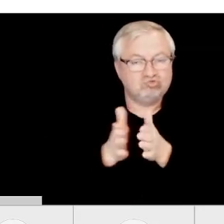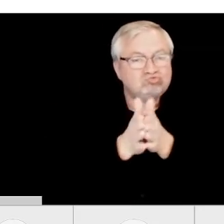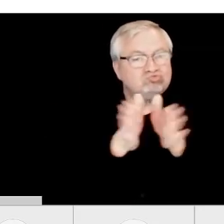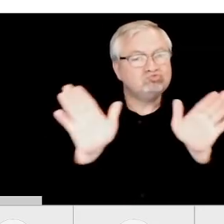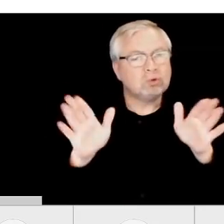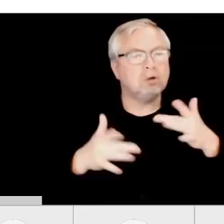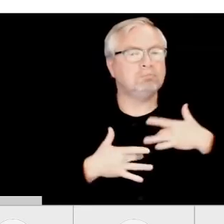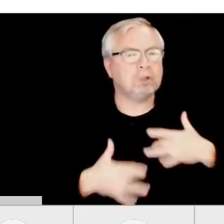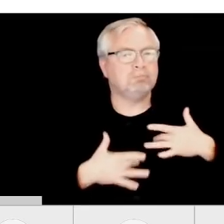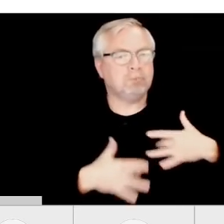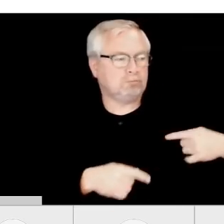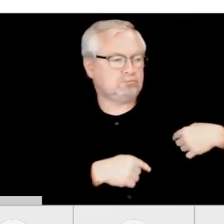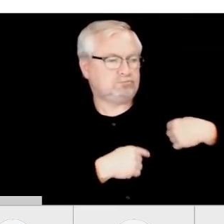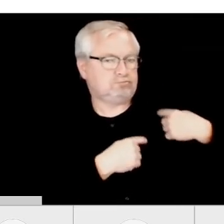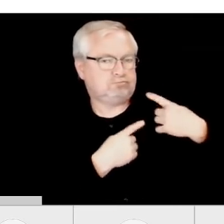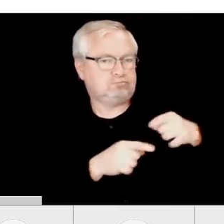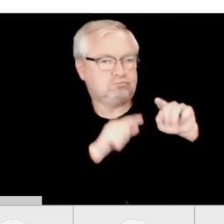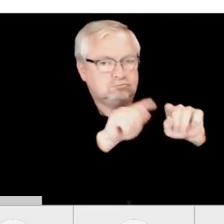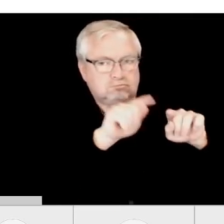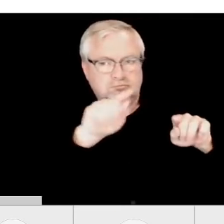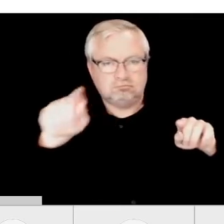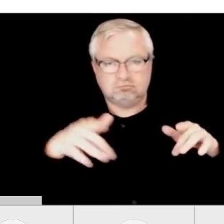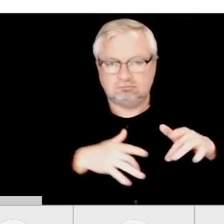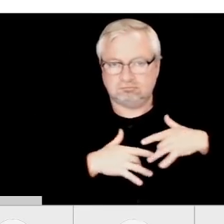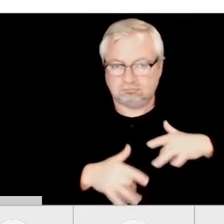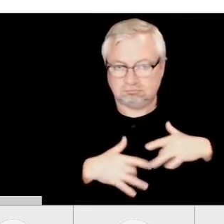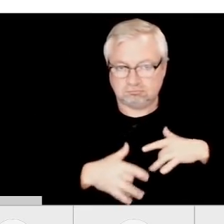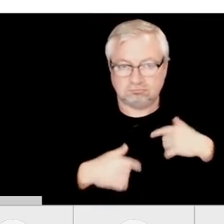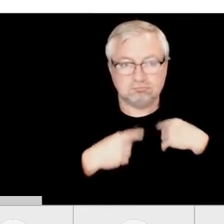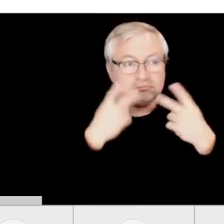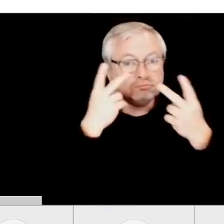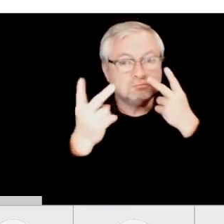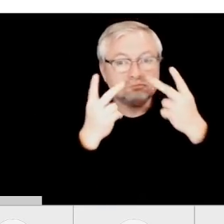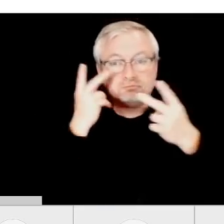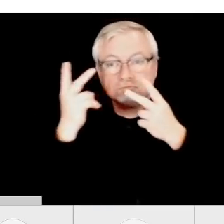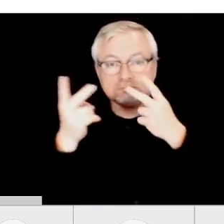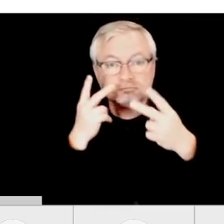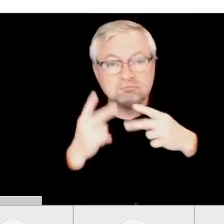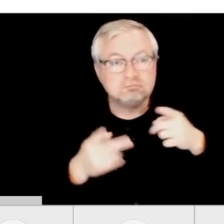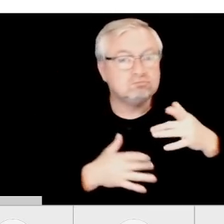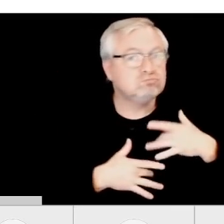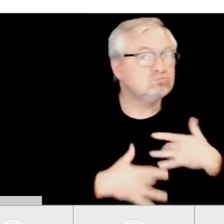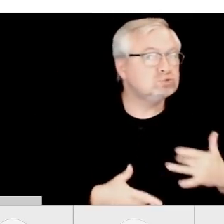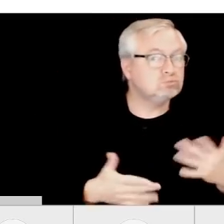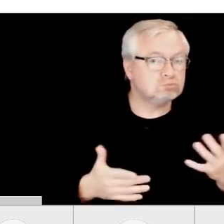The general direction that we're seeing here is that there's increased